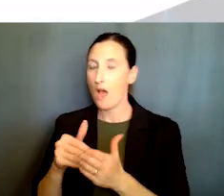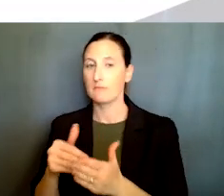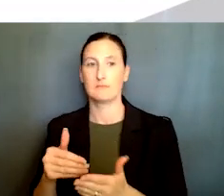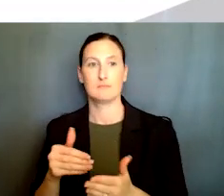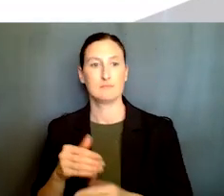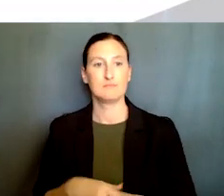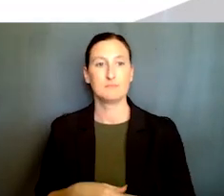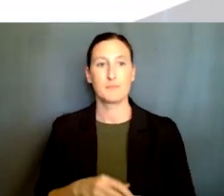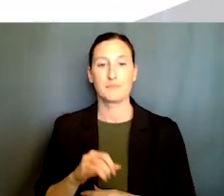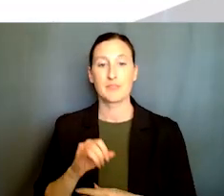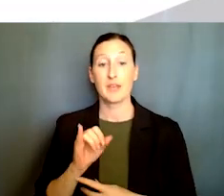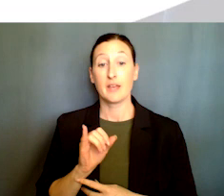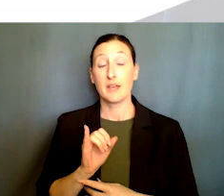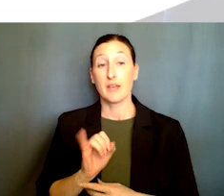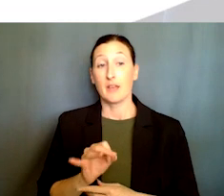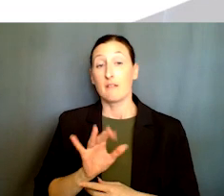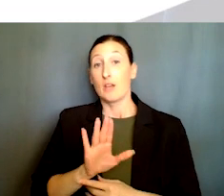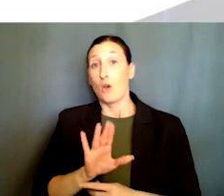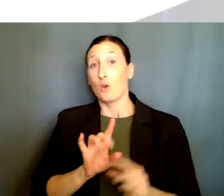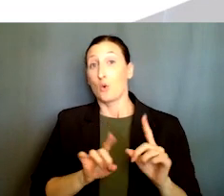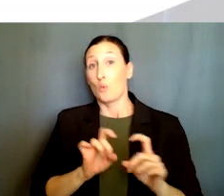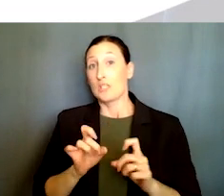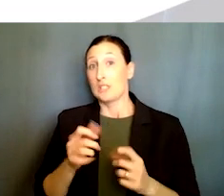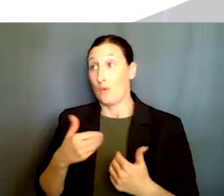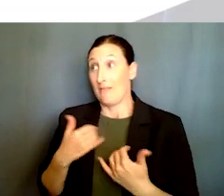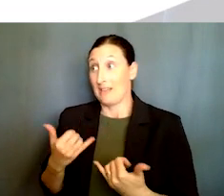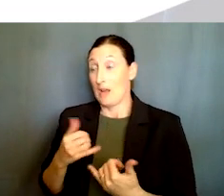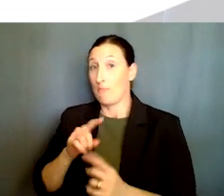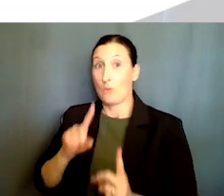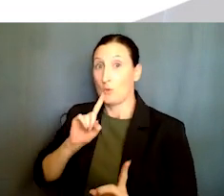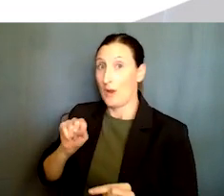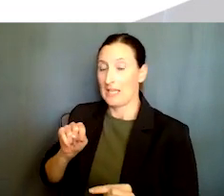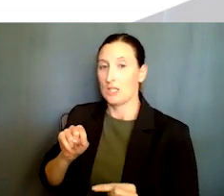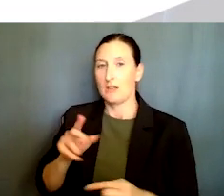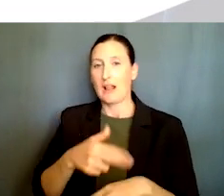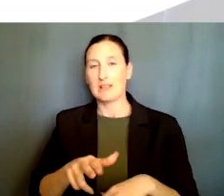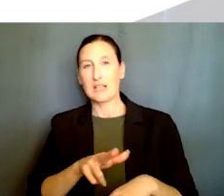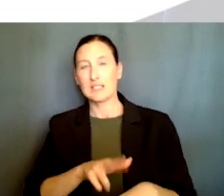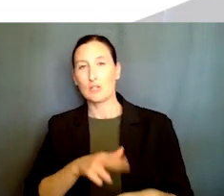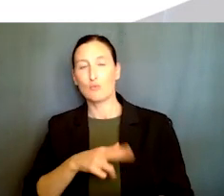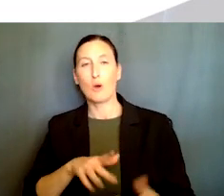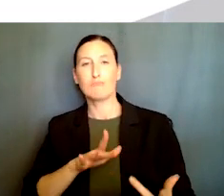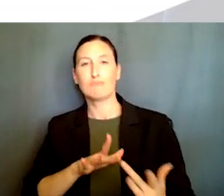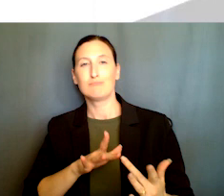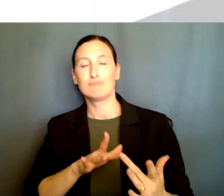For questions that don't get answered now the natural point of contact for